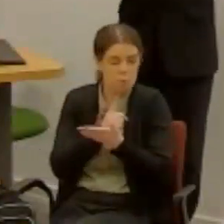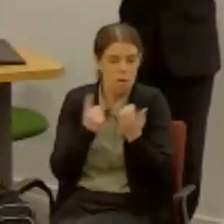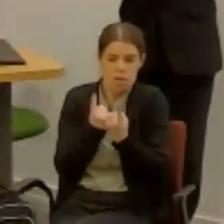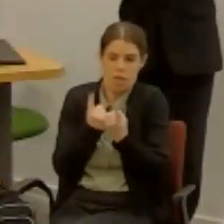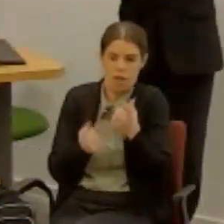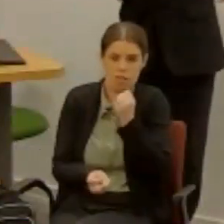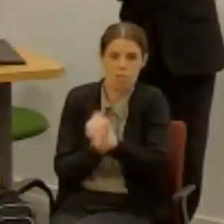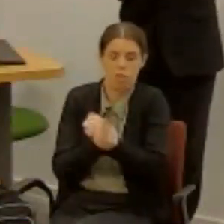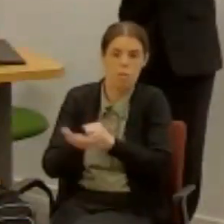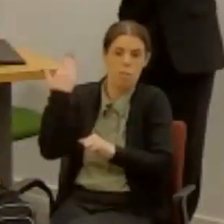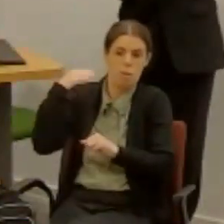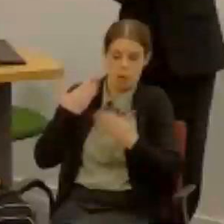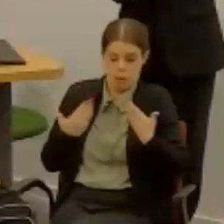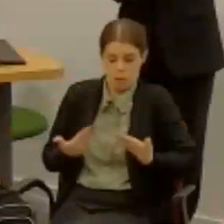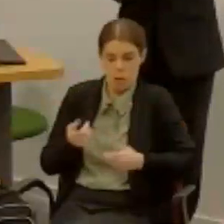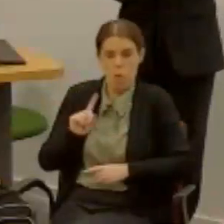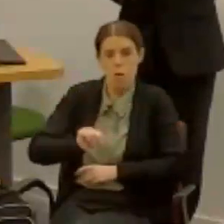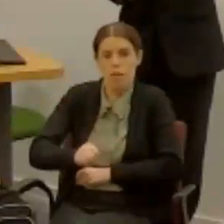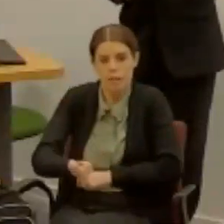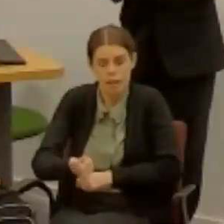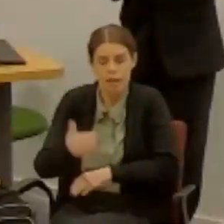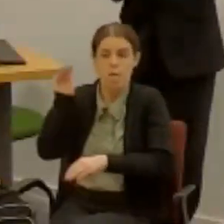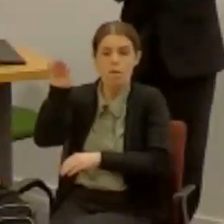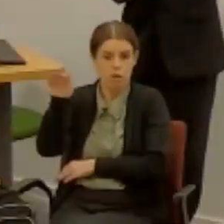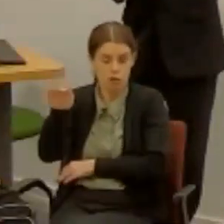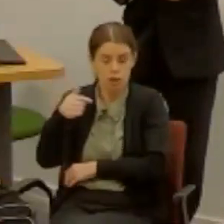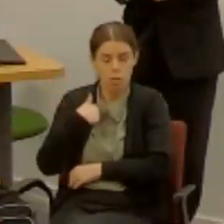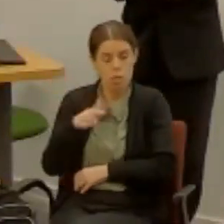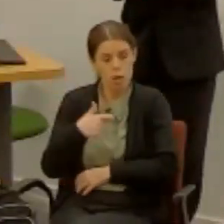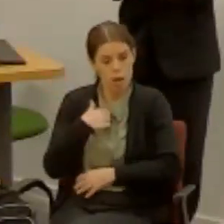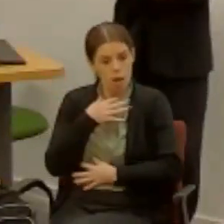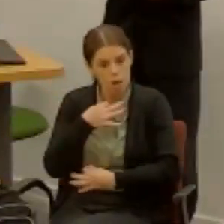It's about what they're doing now, and what's next is about the future. And I find that really inspiring.